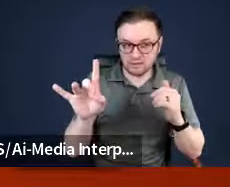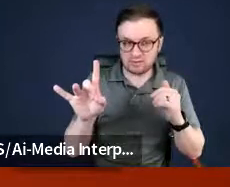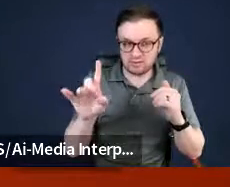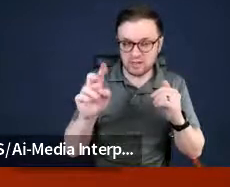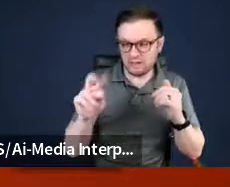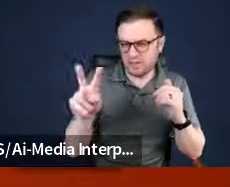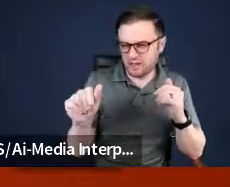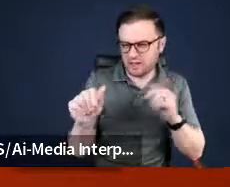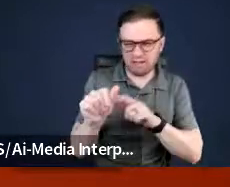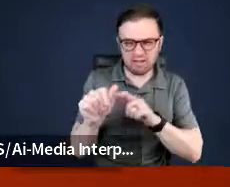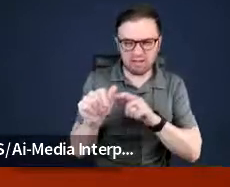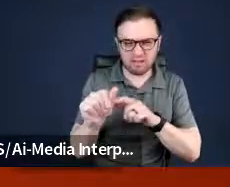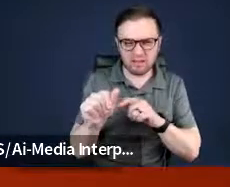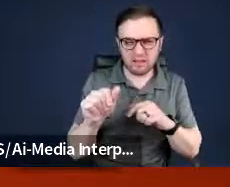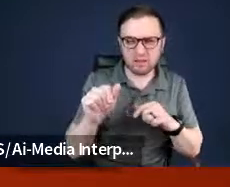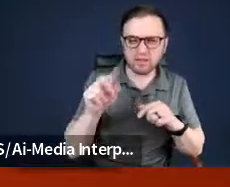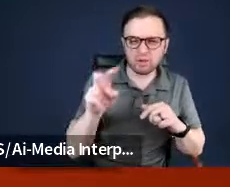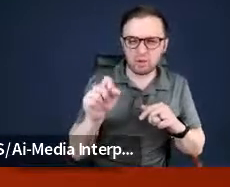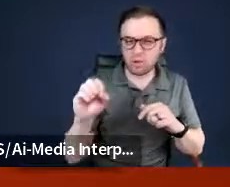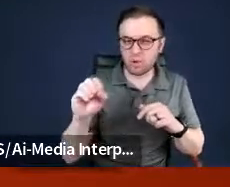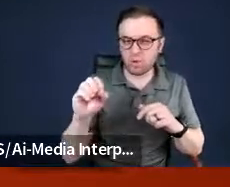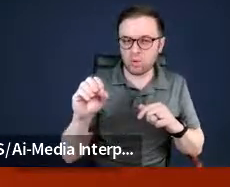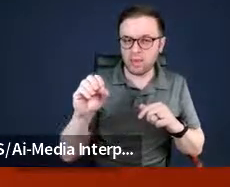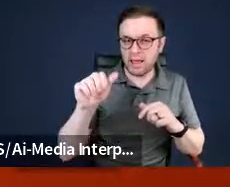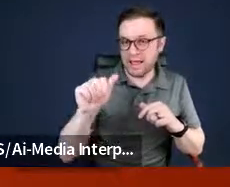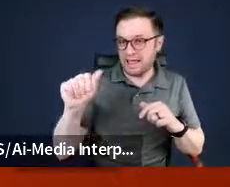Marilyn's law and